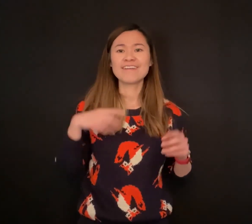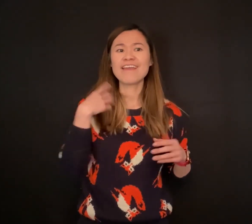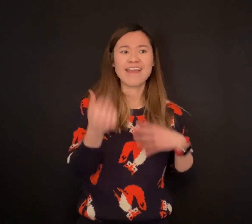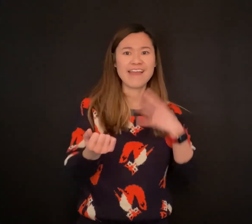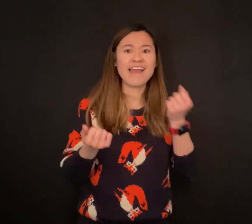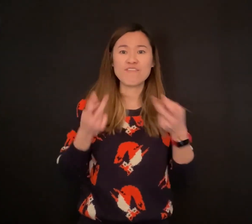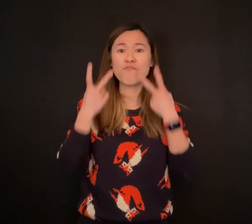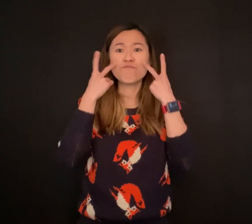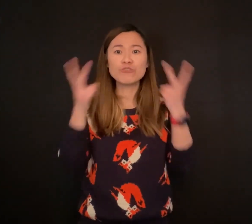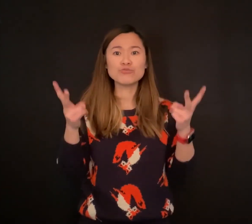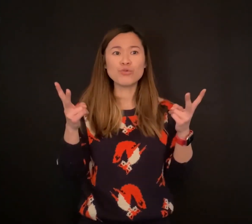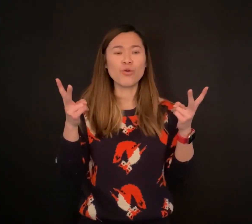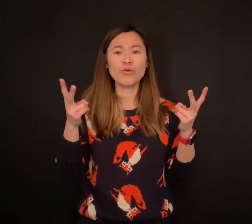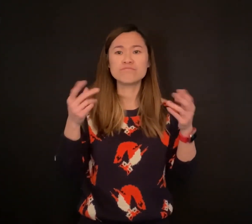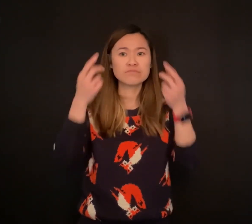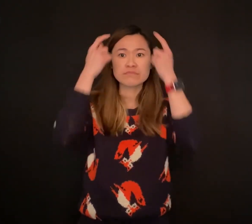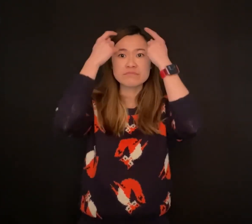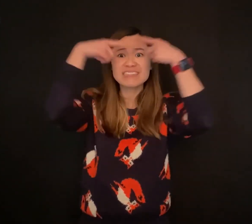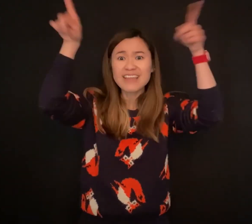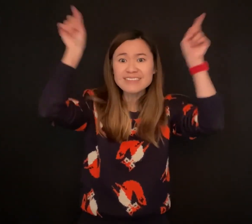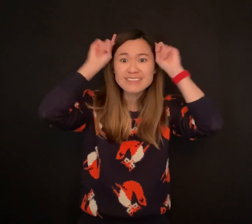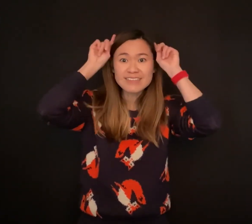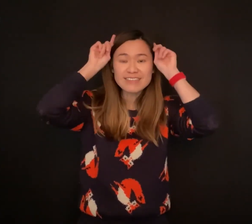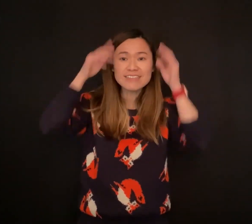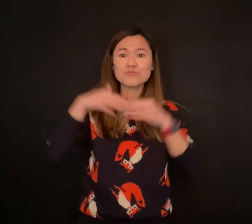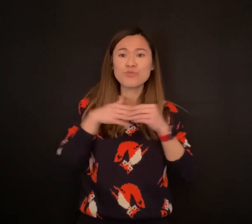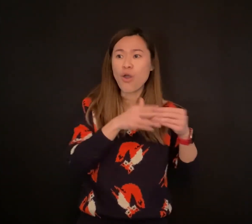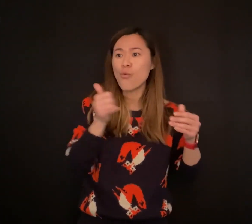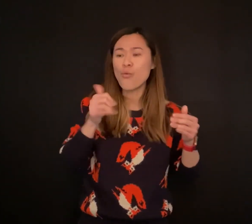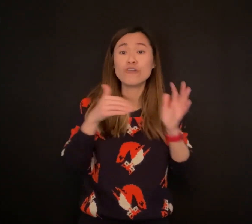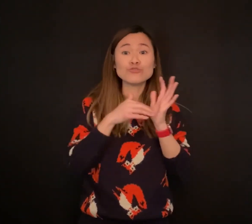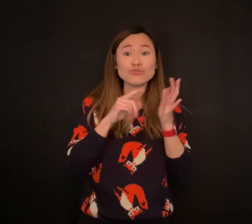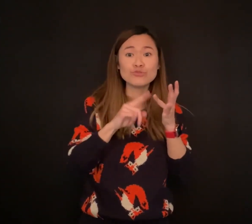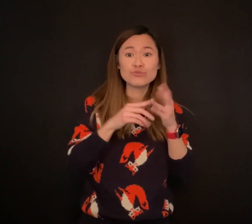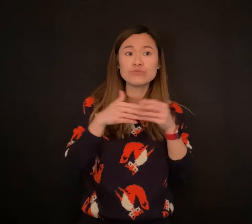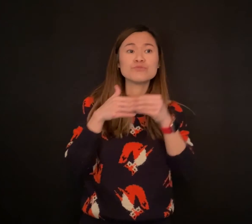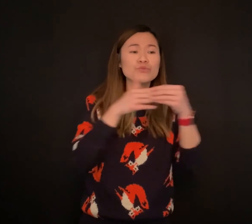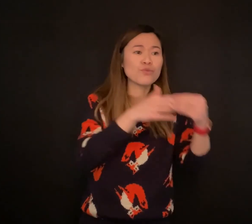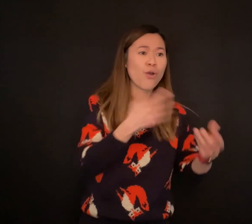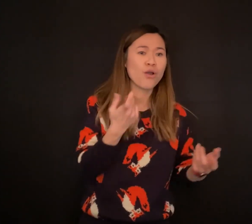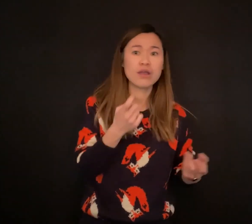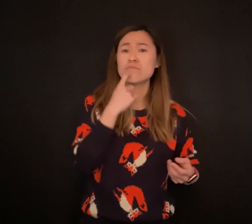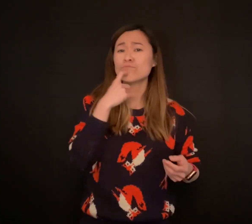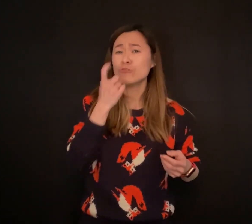There are virtual tours like Disney tours or Zoo tours or